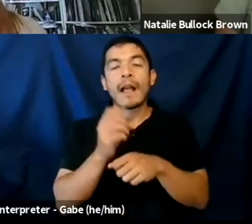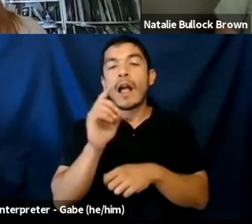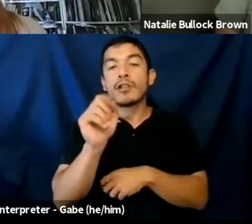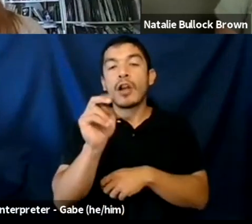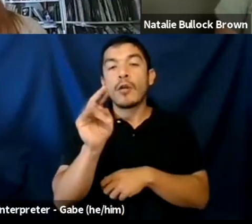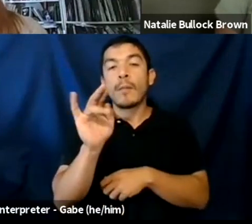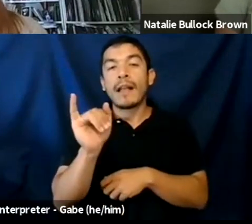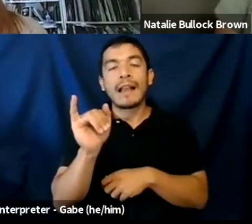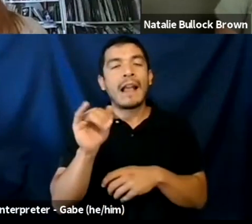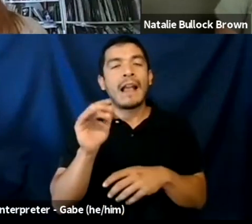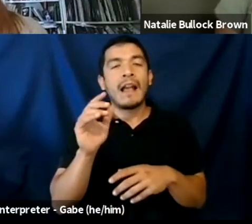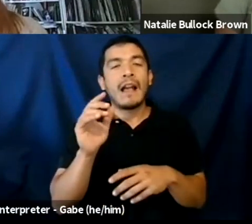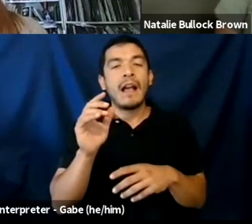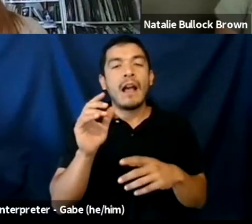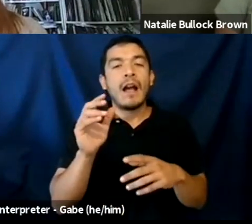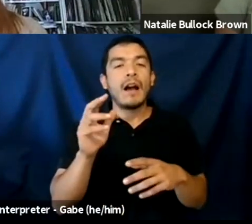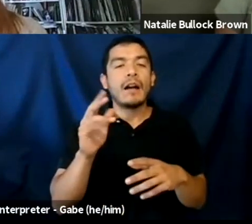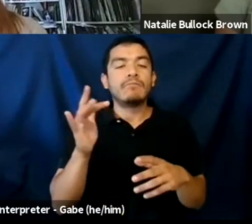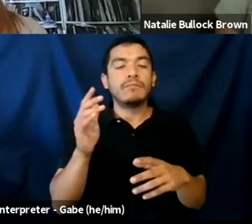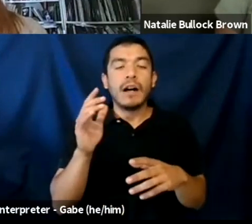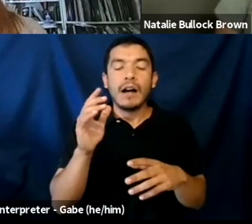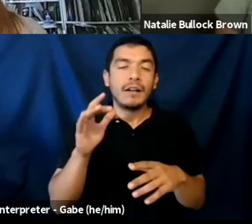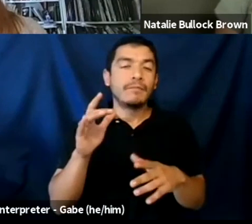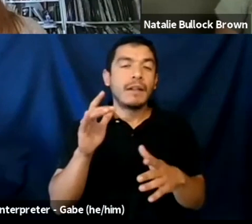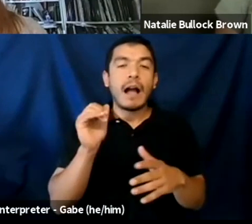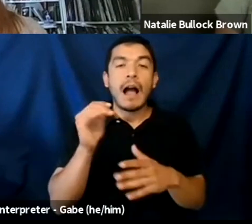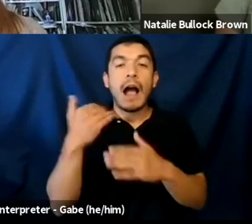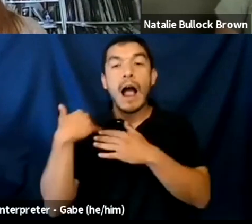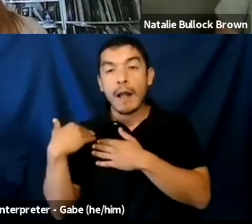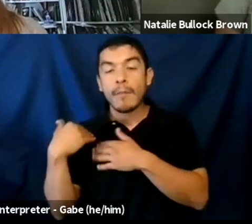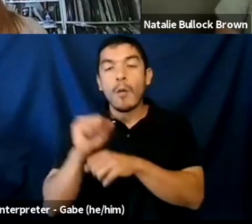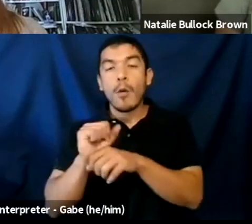has been privileged to work with, named Dr. Camilo Rashad,